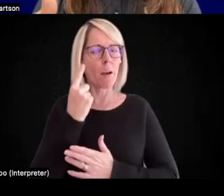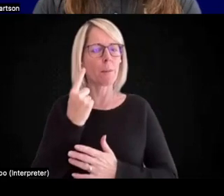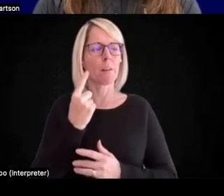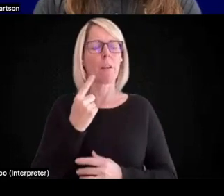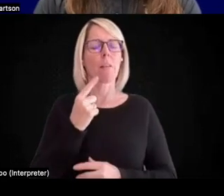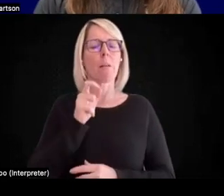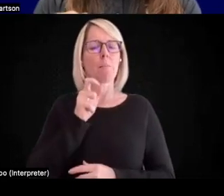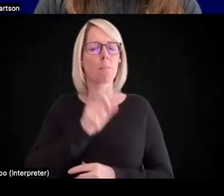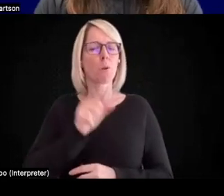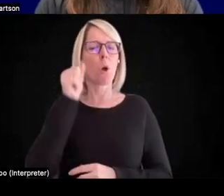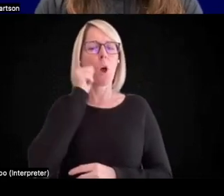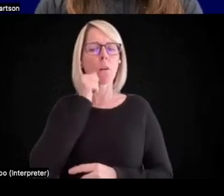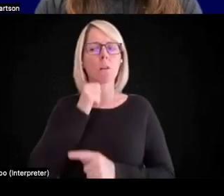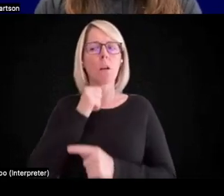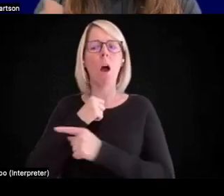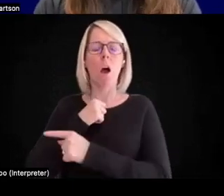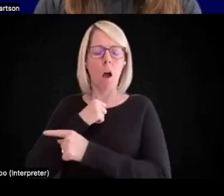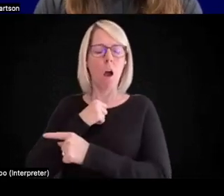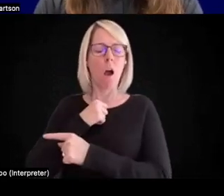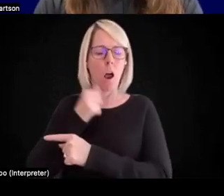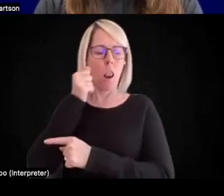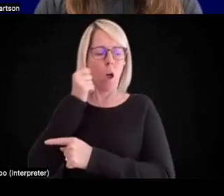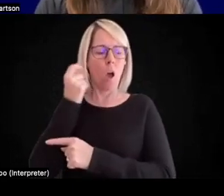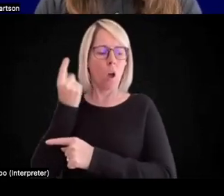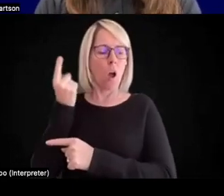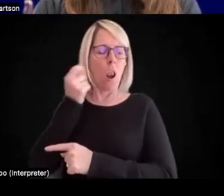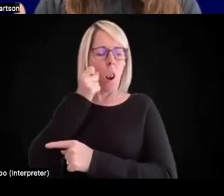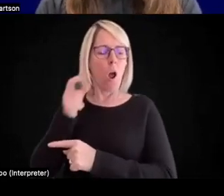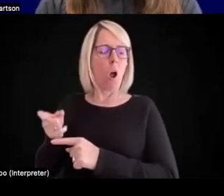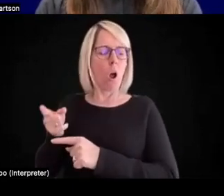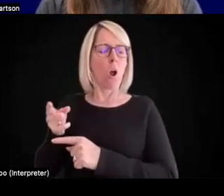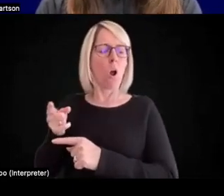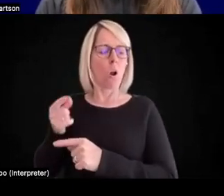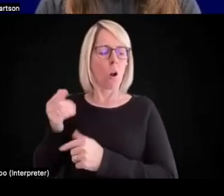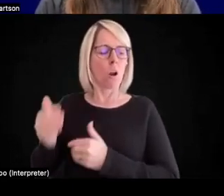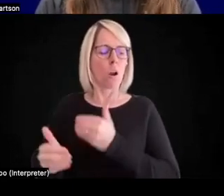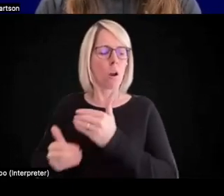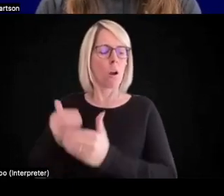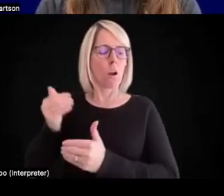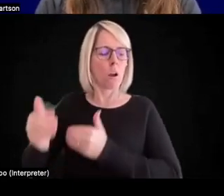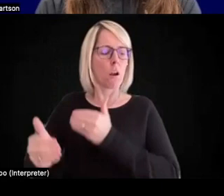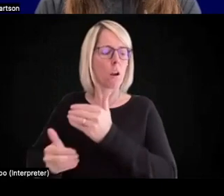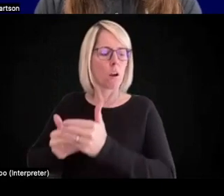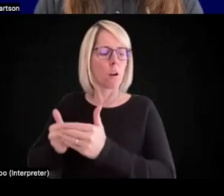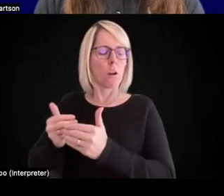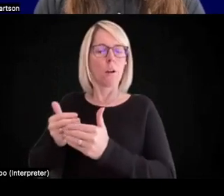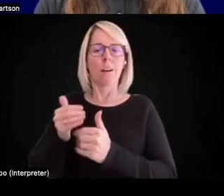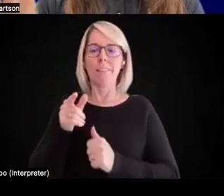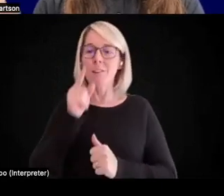and then you can add something that changes it up, a little bit of variation or change there.